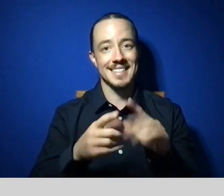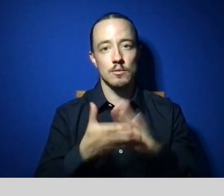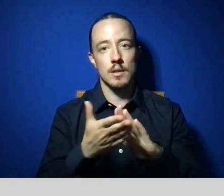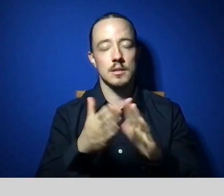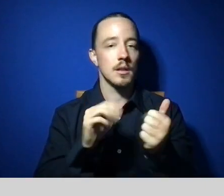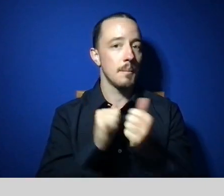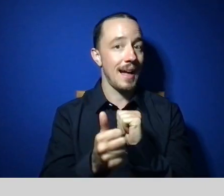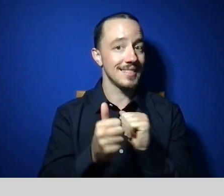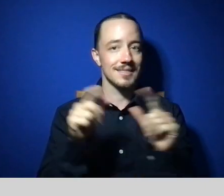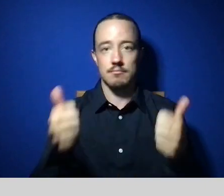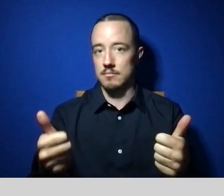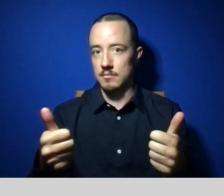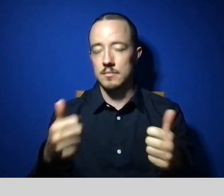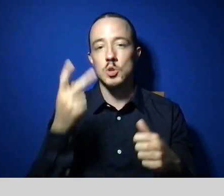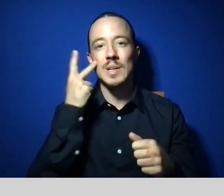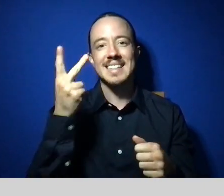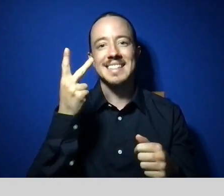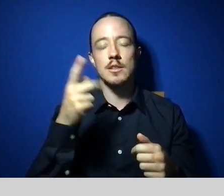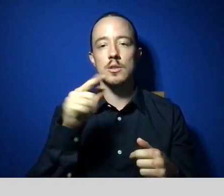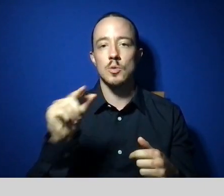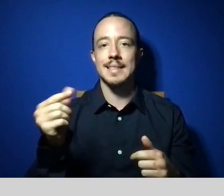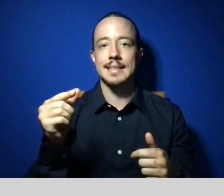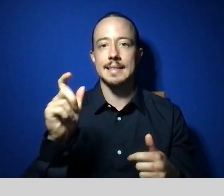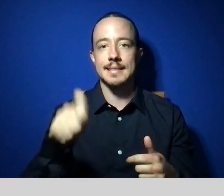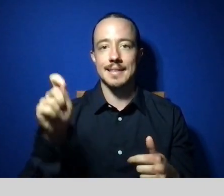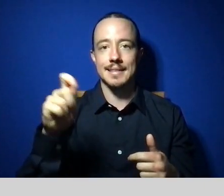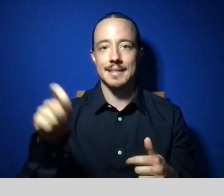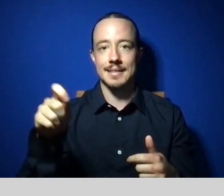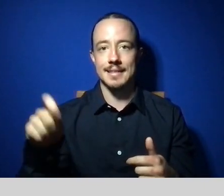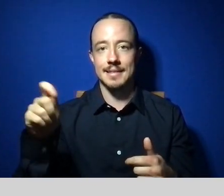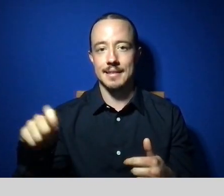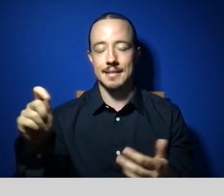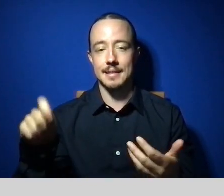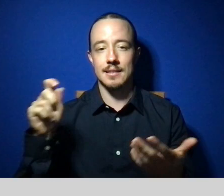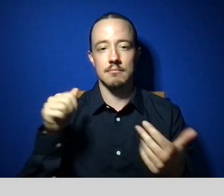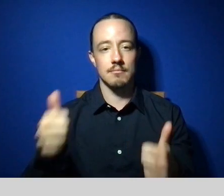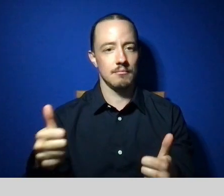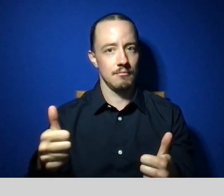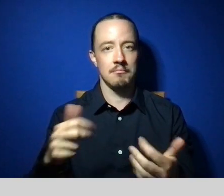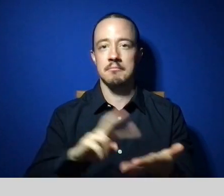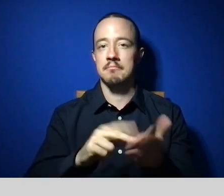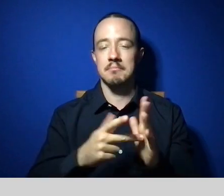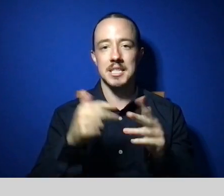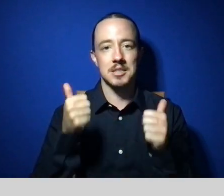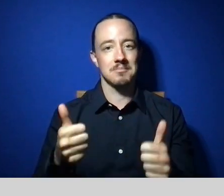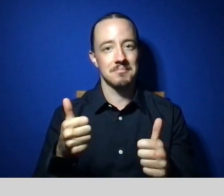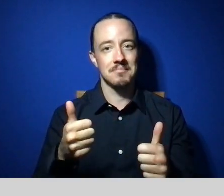and we can see the green ticks clicking in. And just like that, our test has been run on four versions of Python and our comment there even gets a little green tick